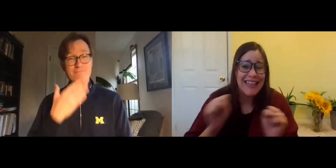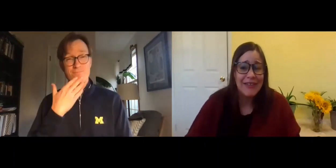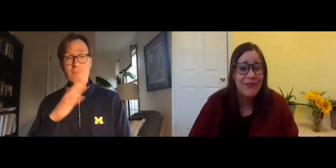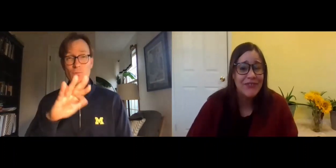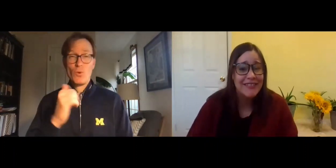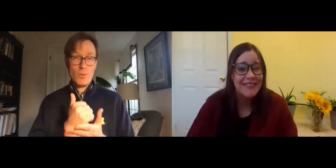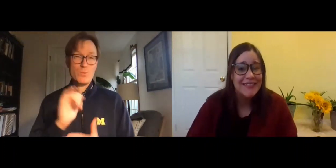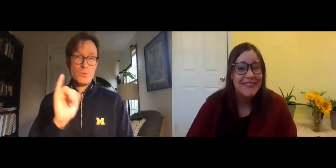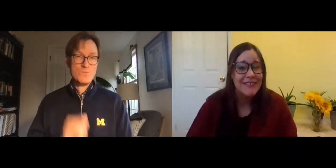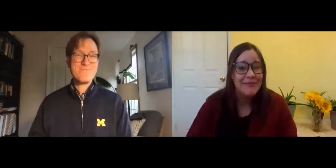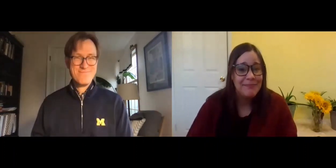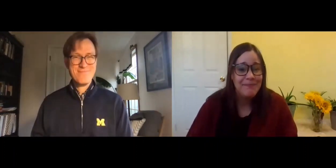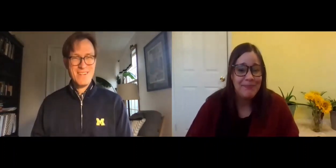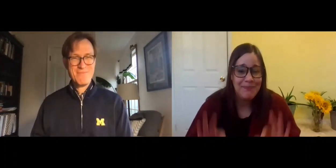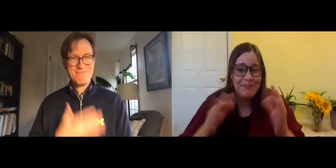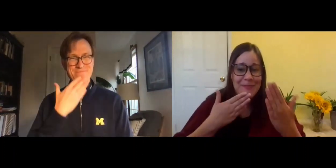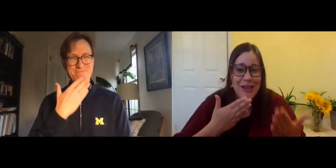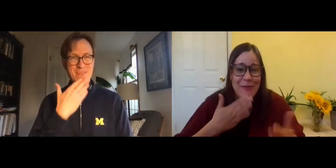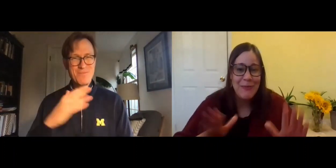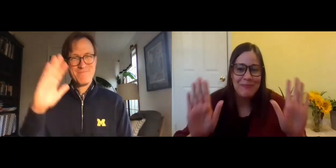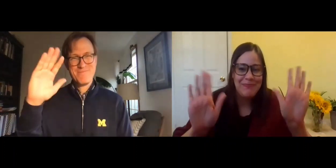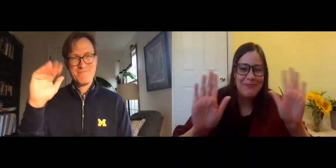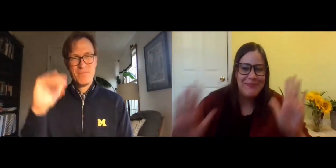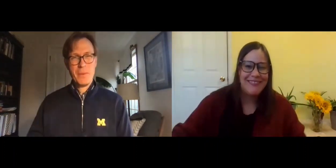Thank you and please stay safe. Dr. McKee: Thank you. You too.